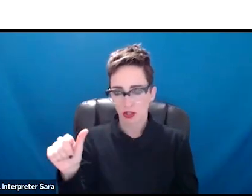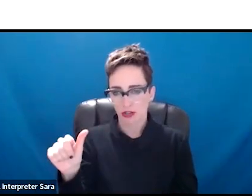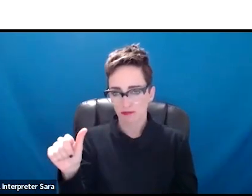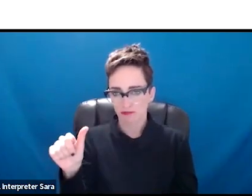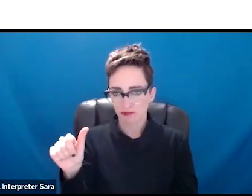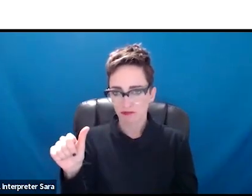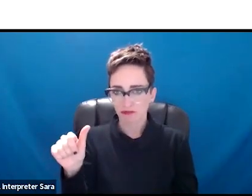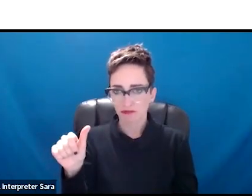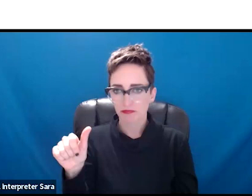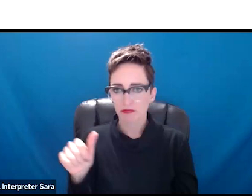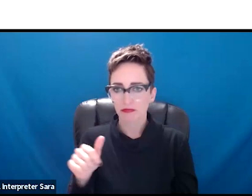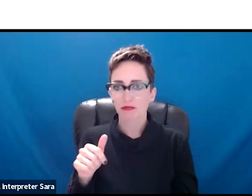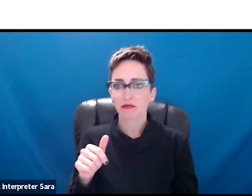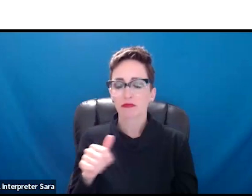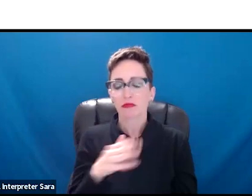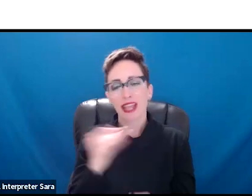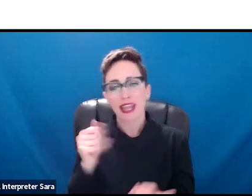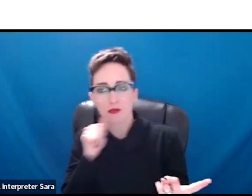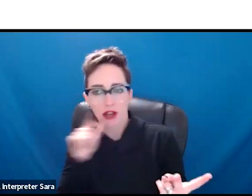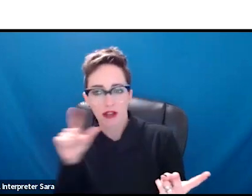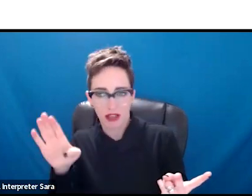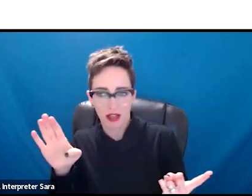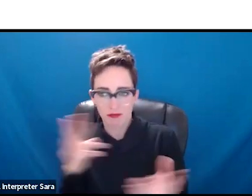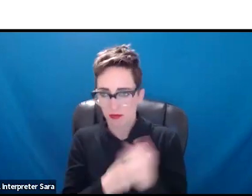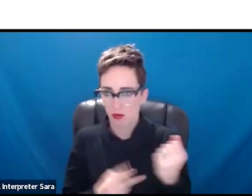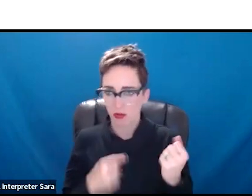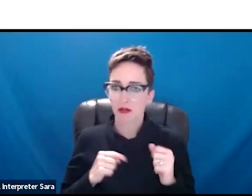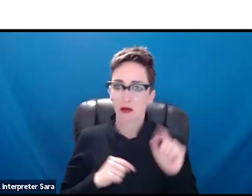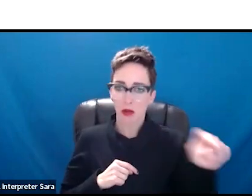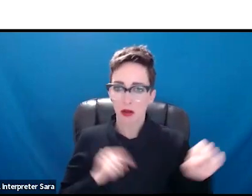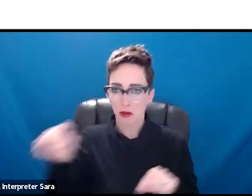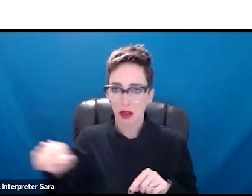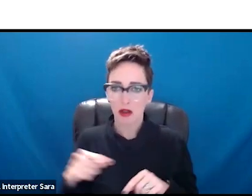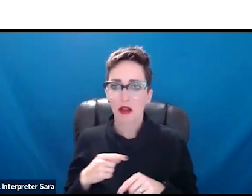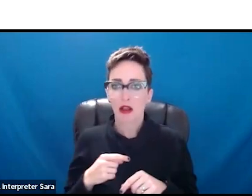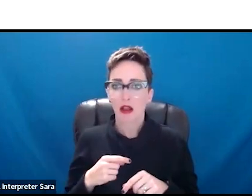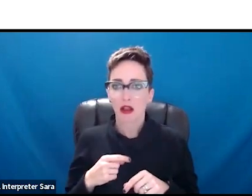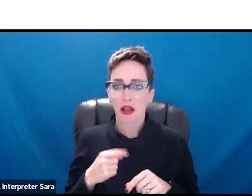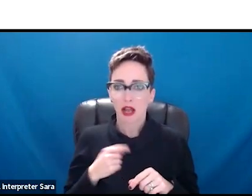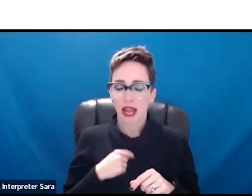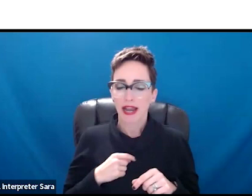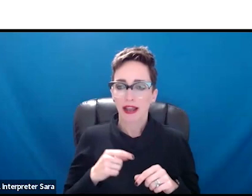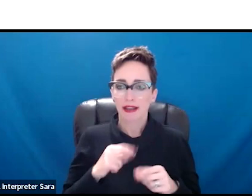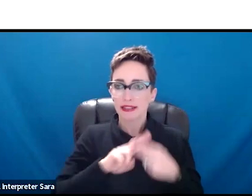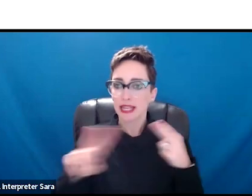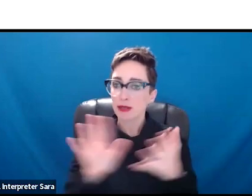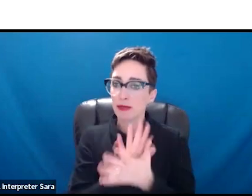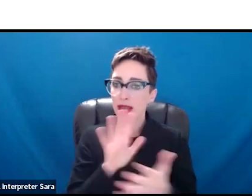and at a private lab where I'd worked and taped a jungle of papers everywhere.